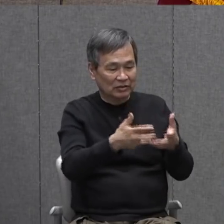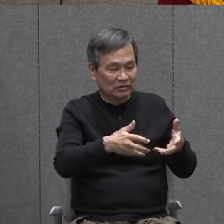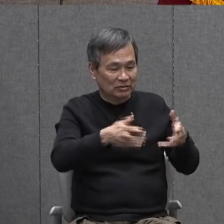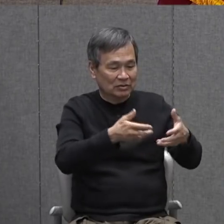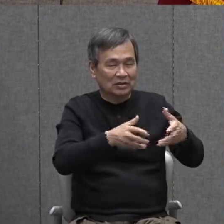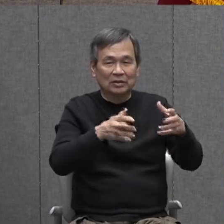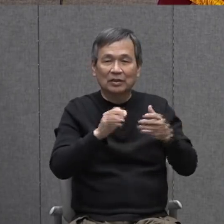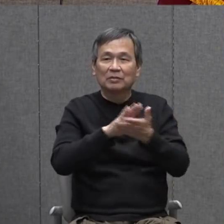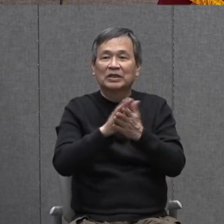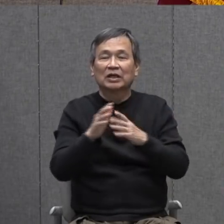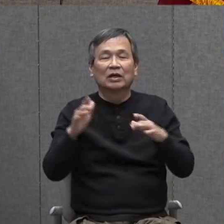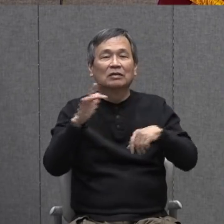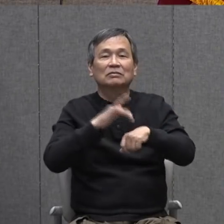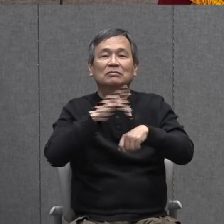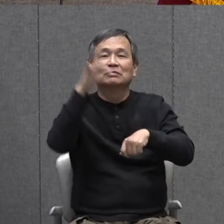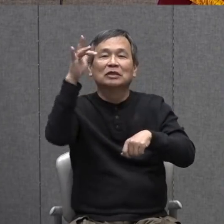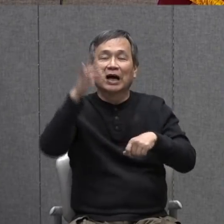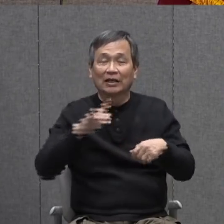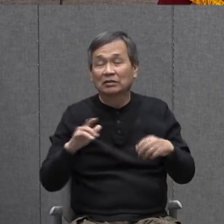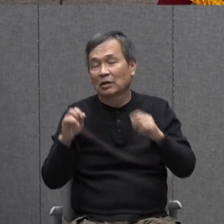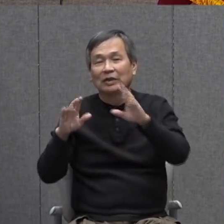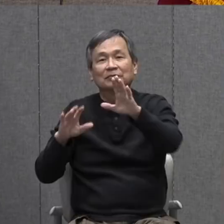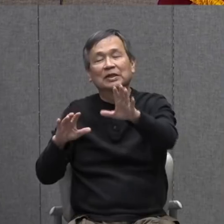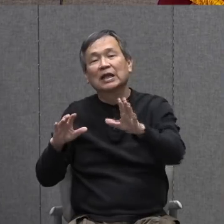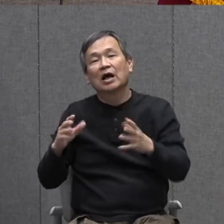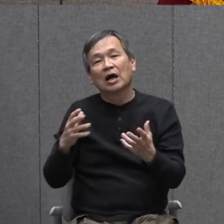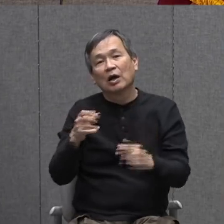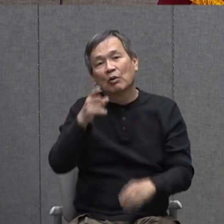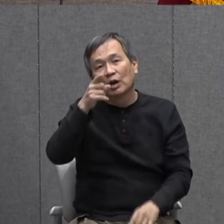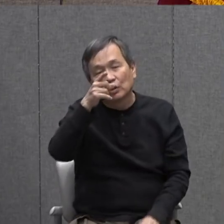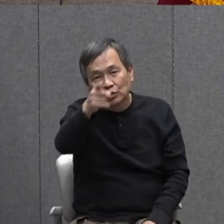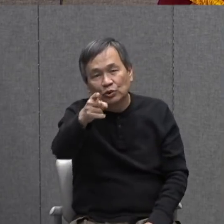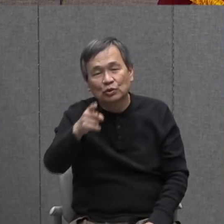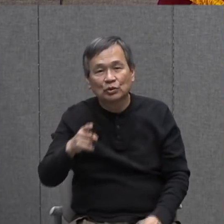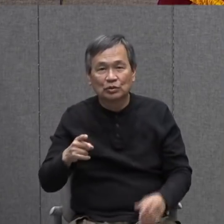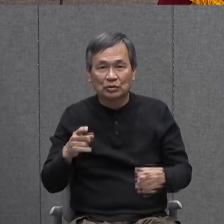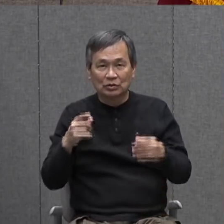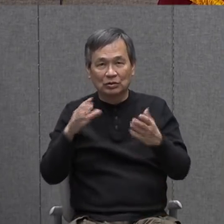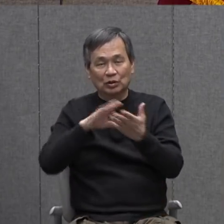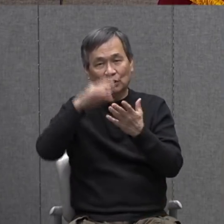I encourage you to play to discover these things on your own.